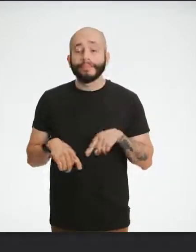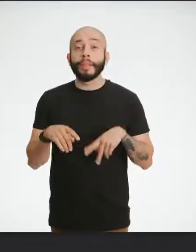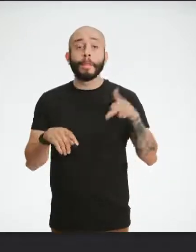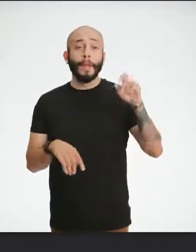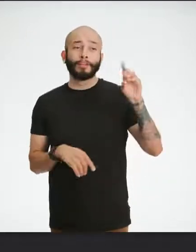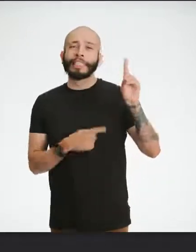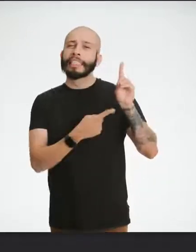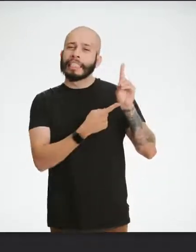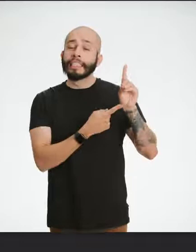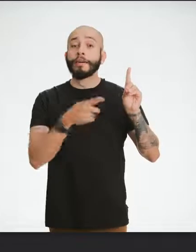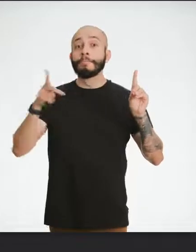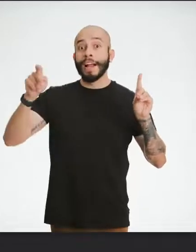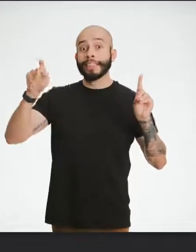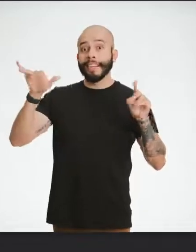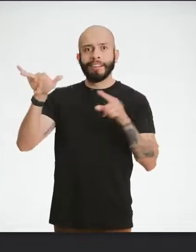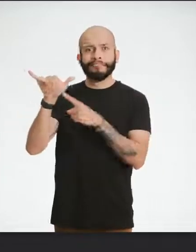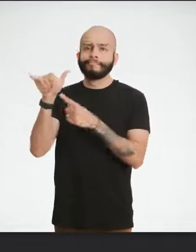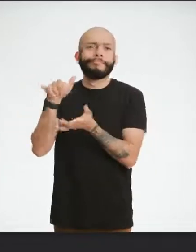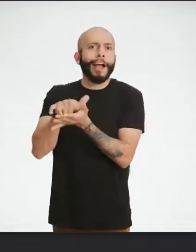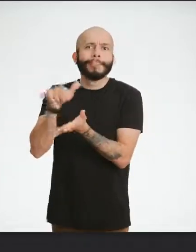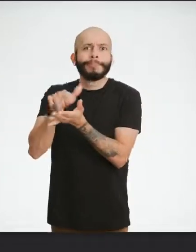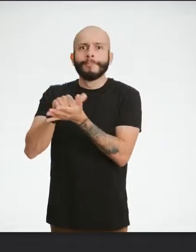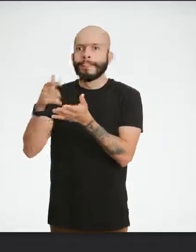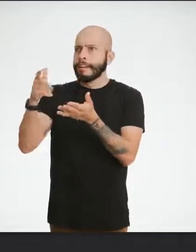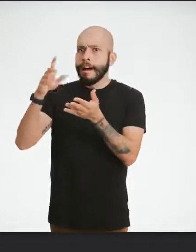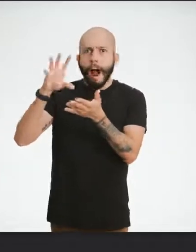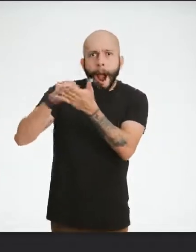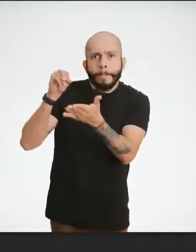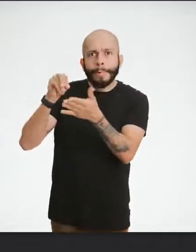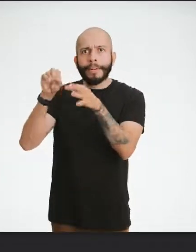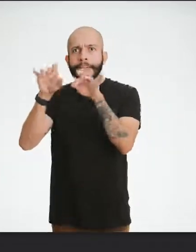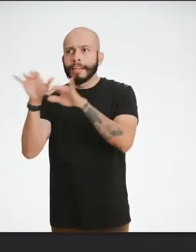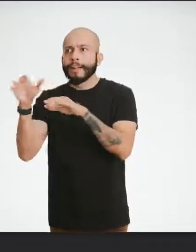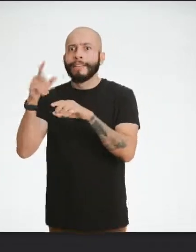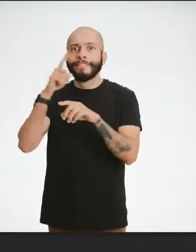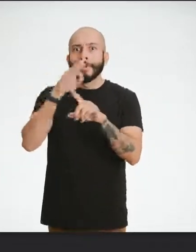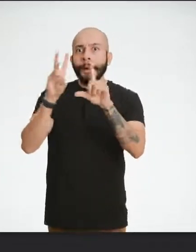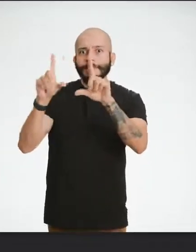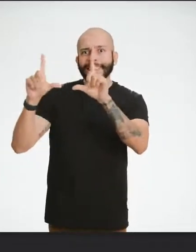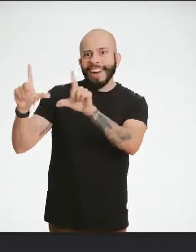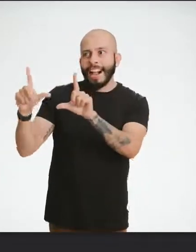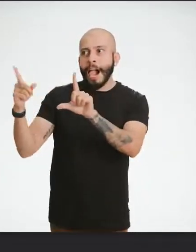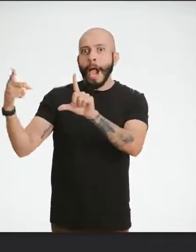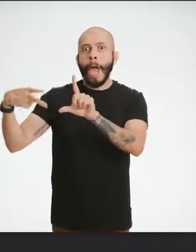And unlike passwords, it's not possible to type or copy a passkey into a convincing fake